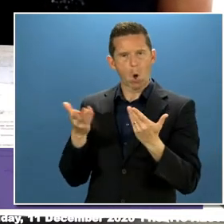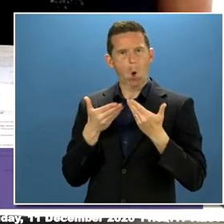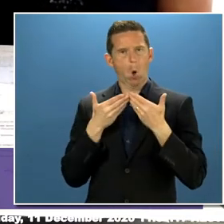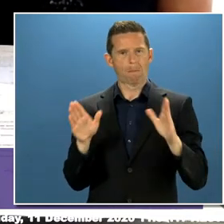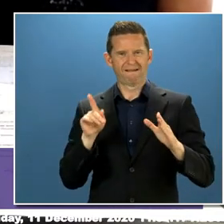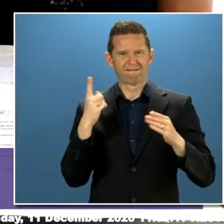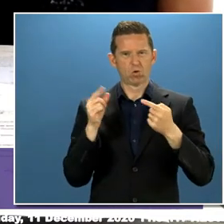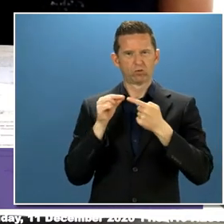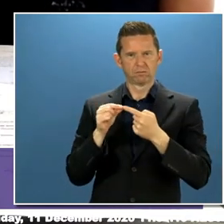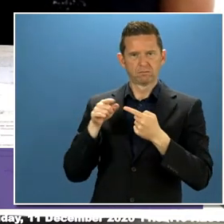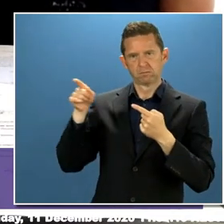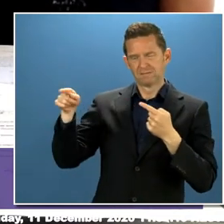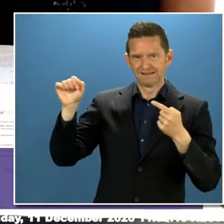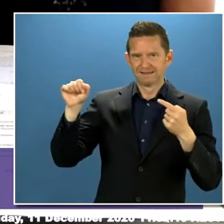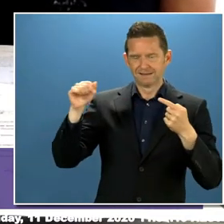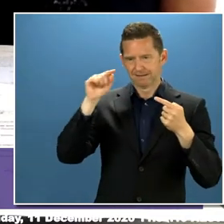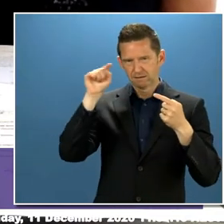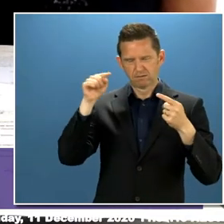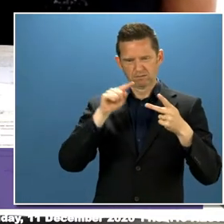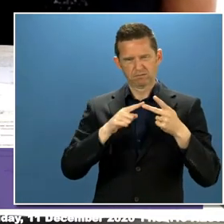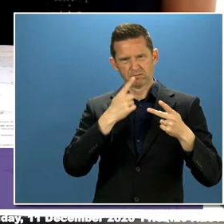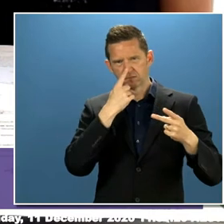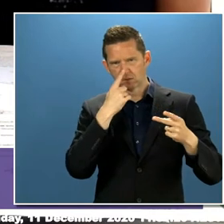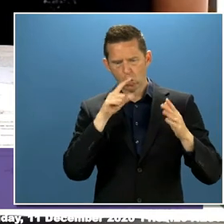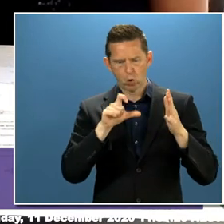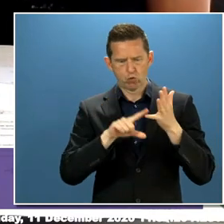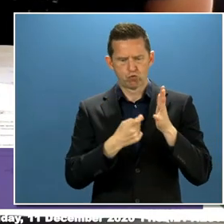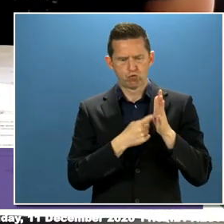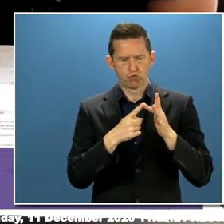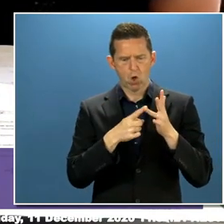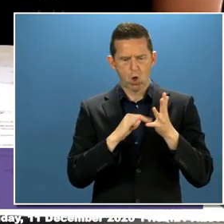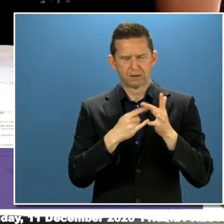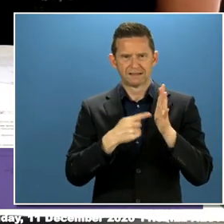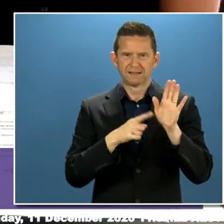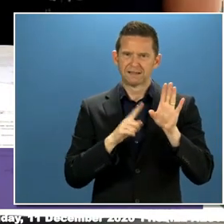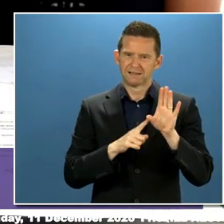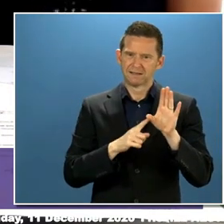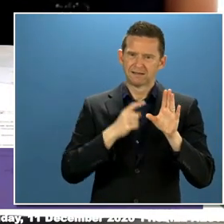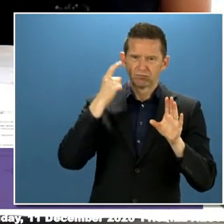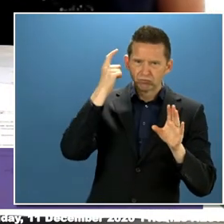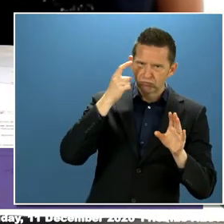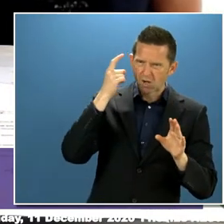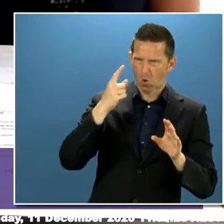And then curiosity, why would curiosity be a core value of inclusive tools?